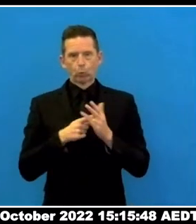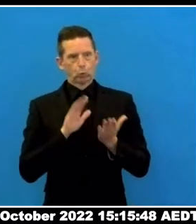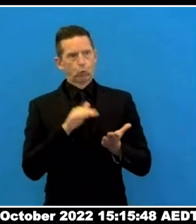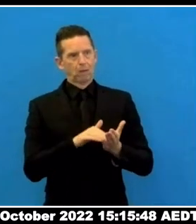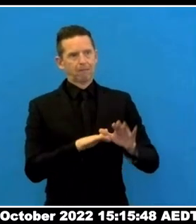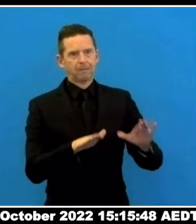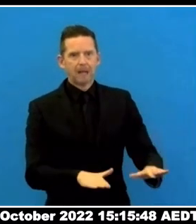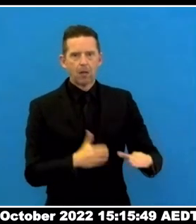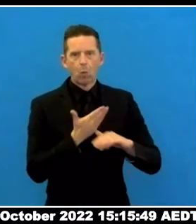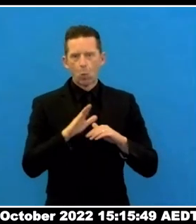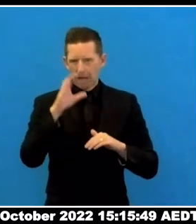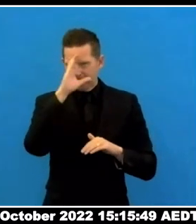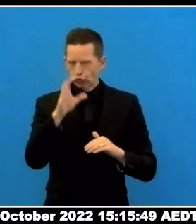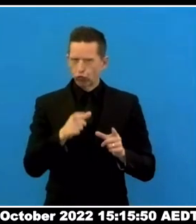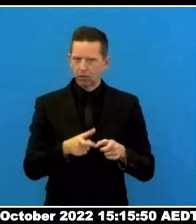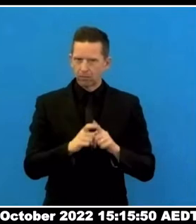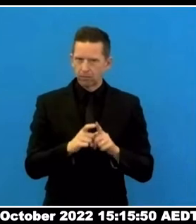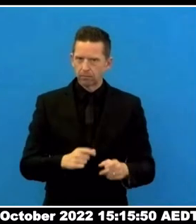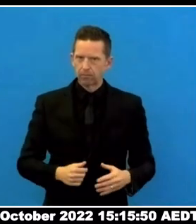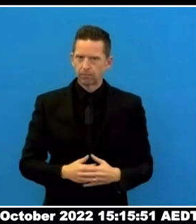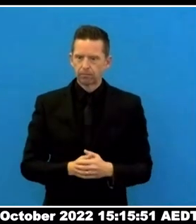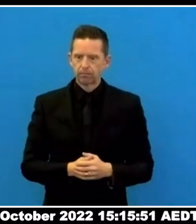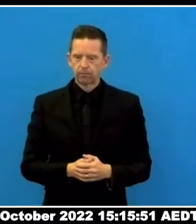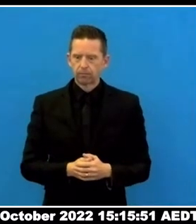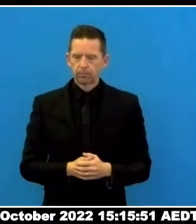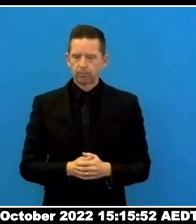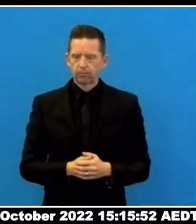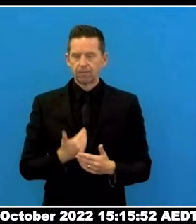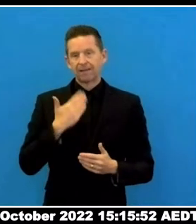Another example is a new arrival, a young student,